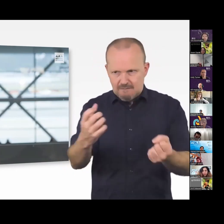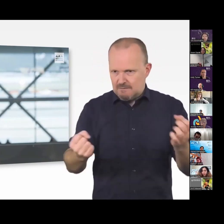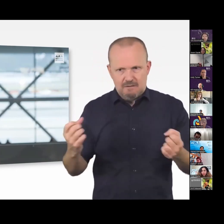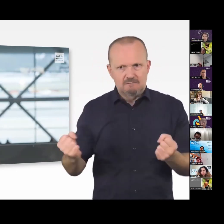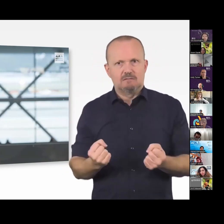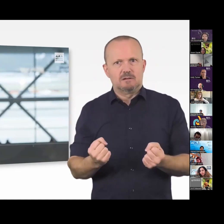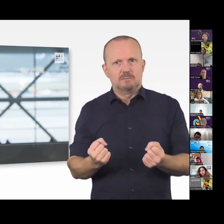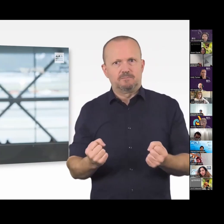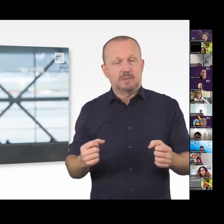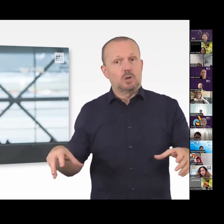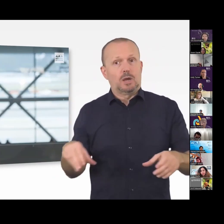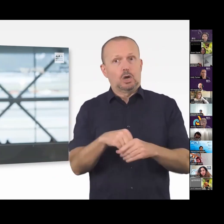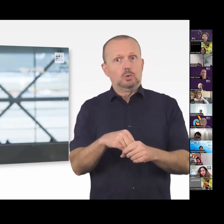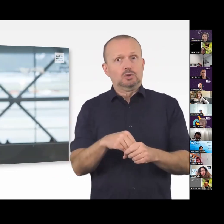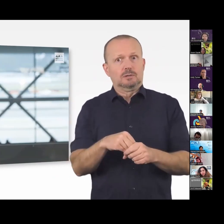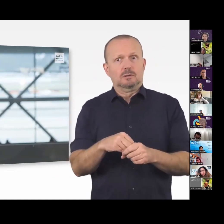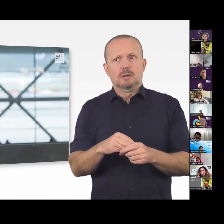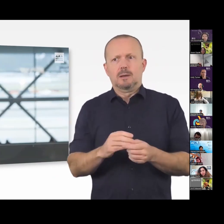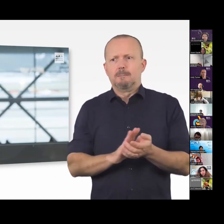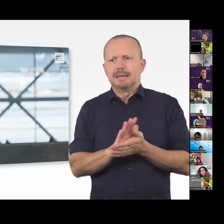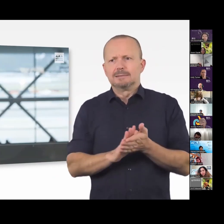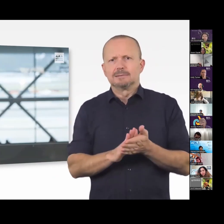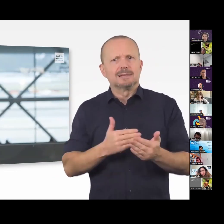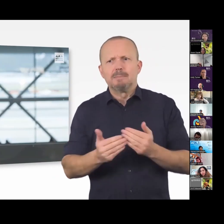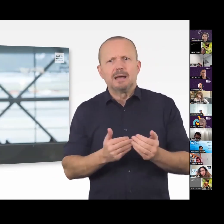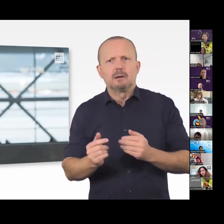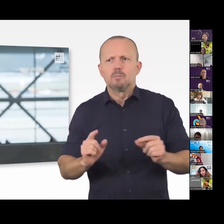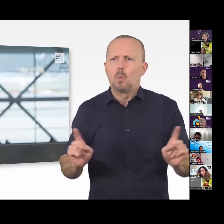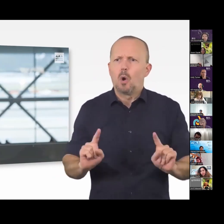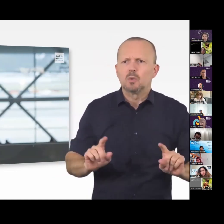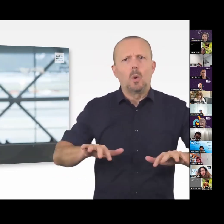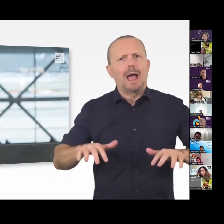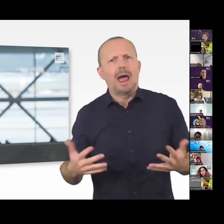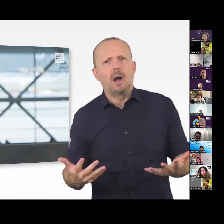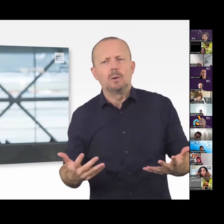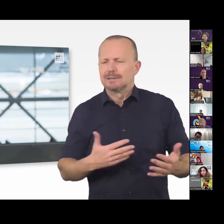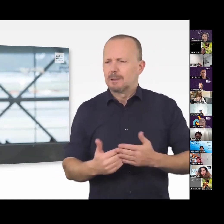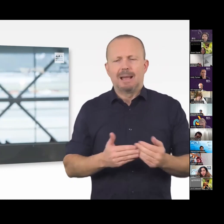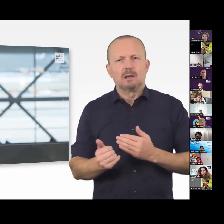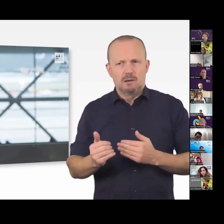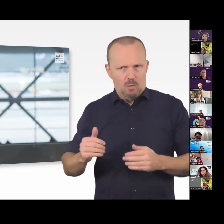to support them in their learning. So inclusion is, doesn't matter what or how anyone is learning,